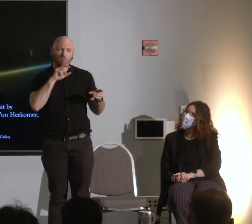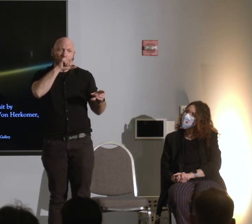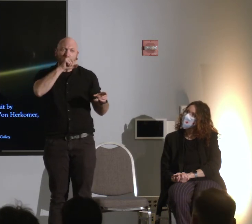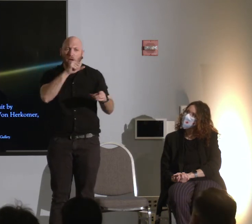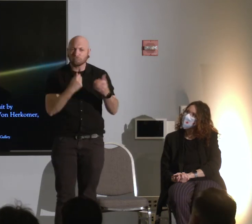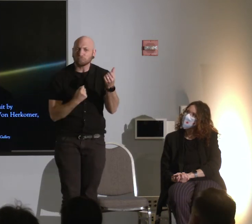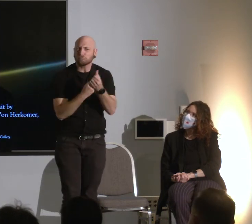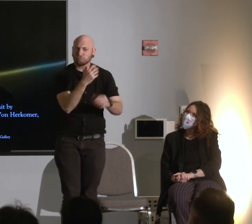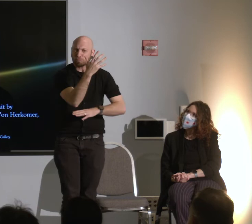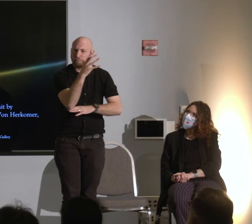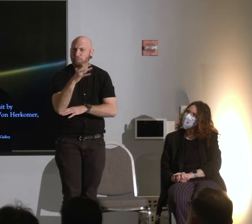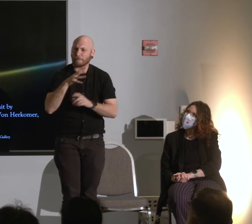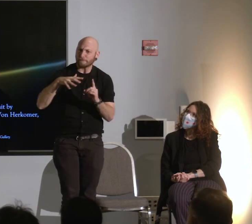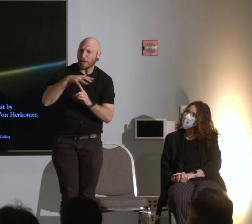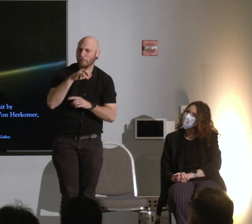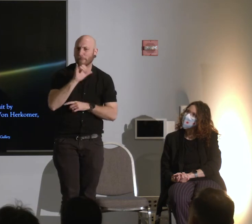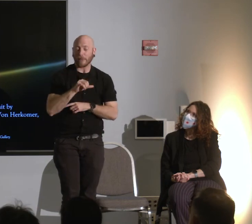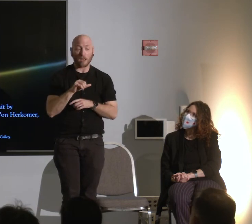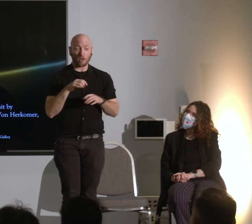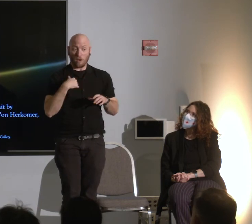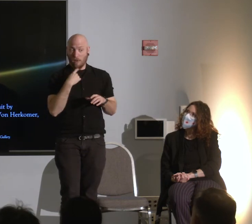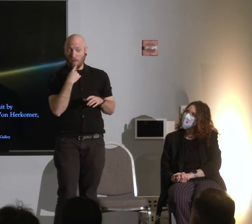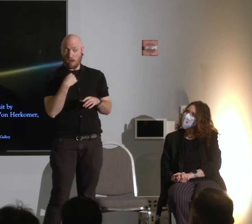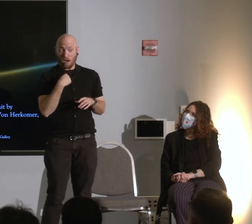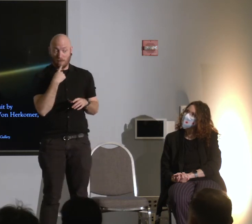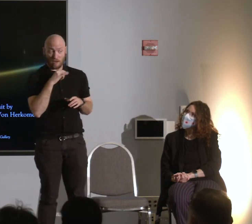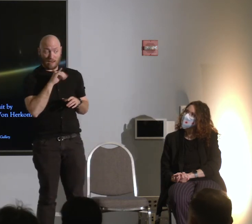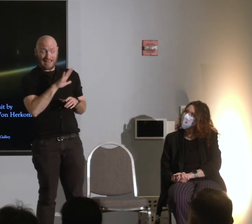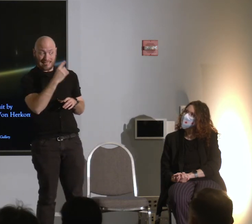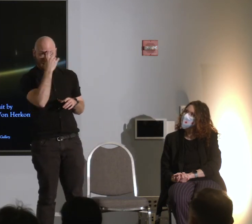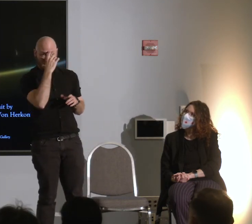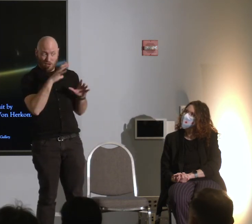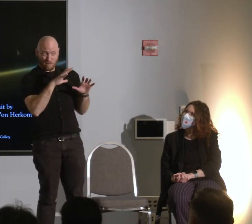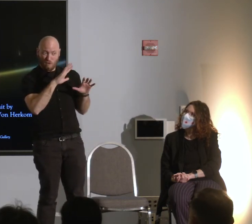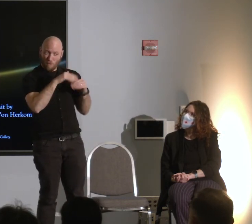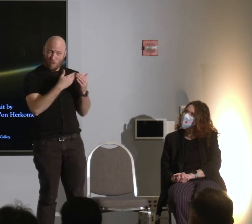I would argue that all these pieces coalesced in his mind and his views about the scenic, as